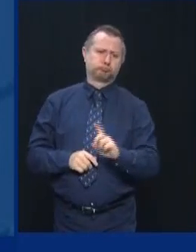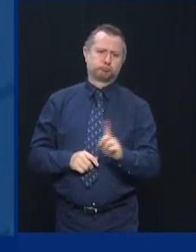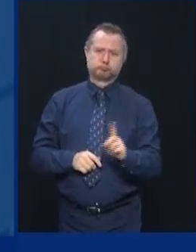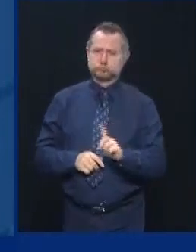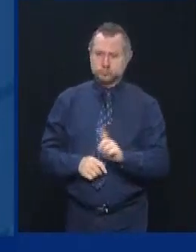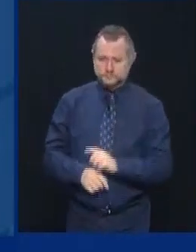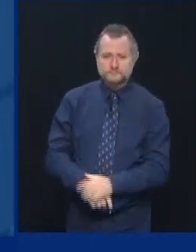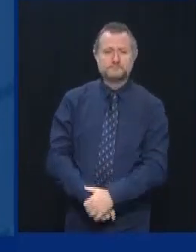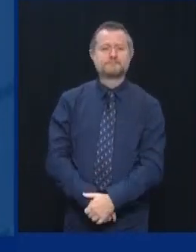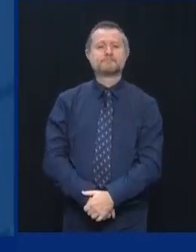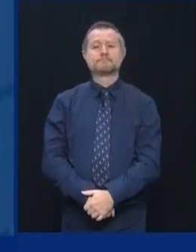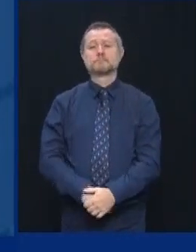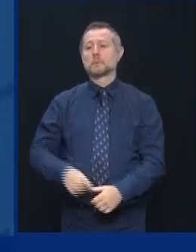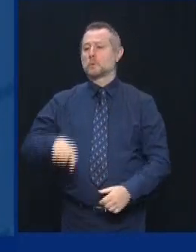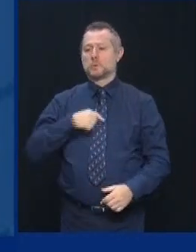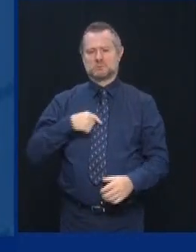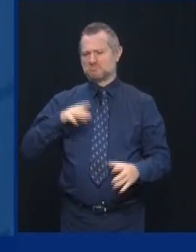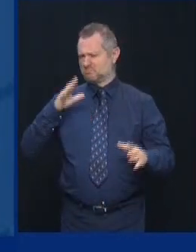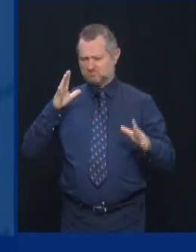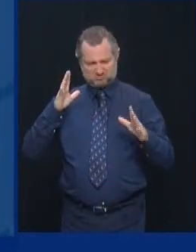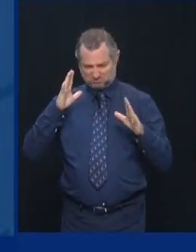THOSE EMBERS AND STAMP THEM OUT